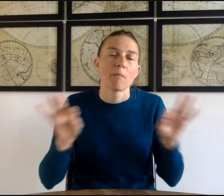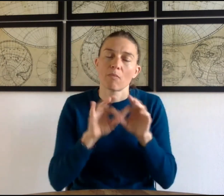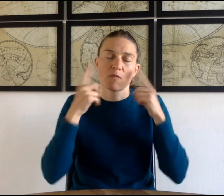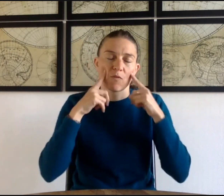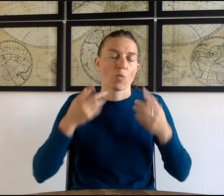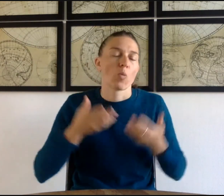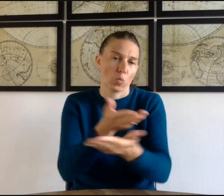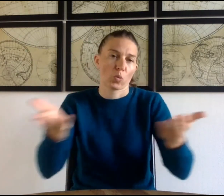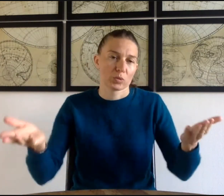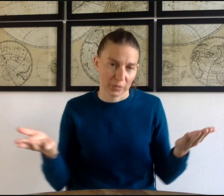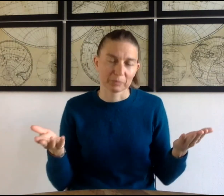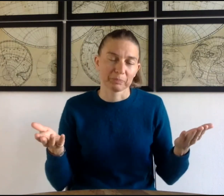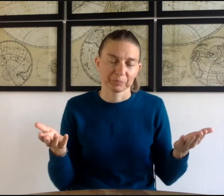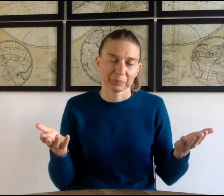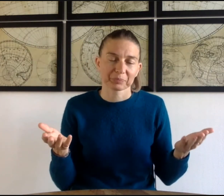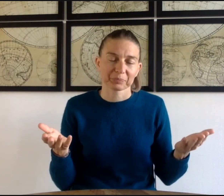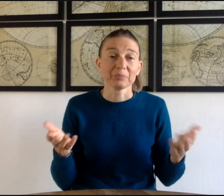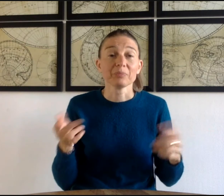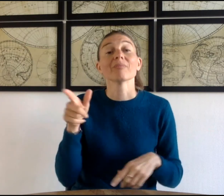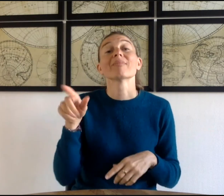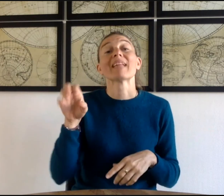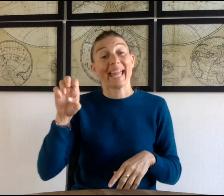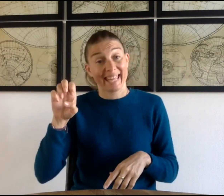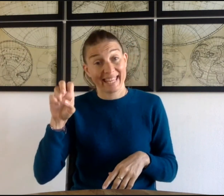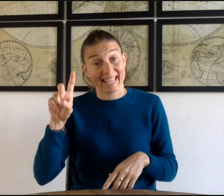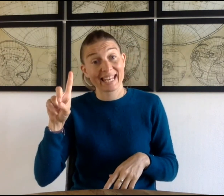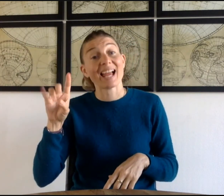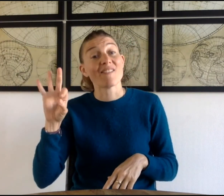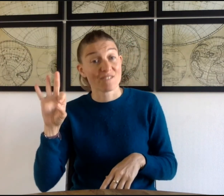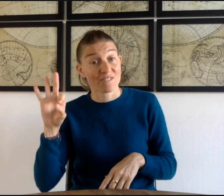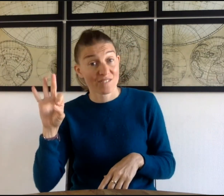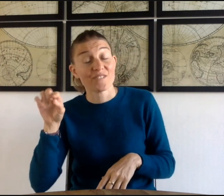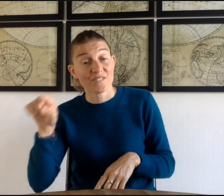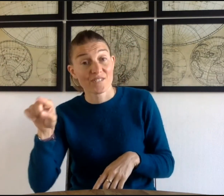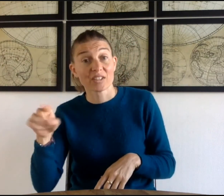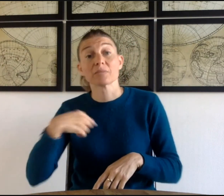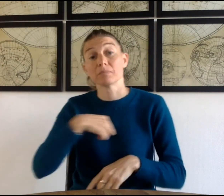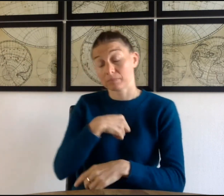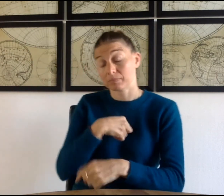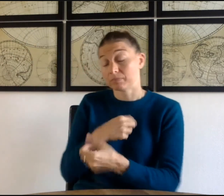through others, I'm supporting our youth activities, Youth Committee